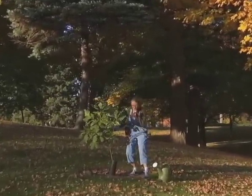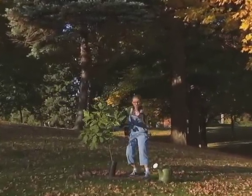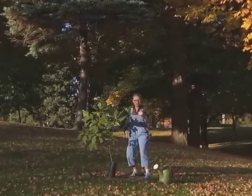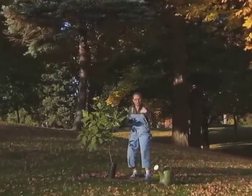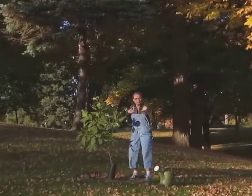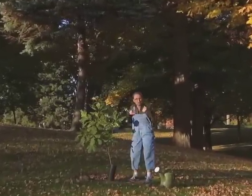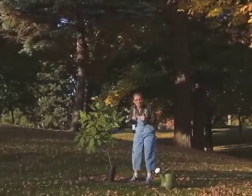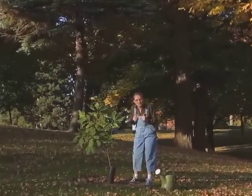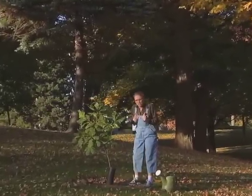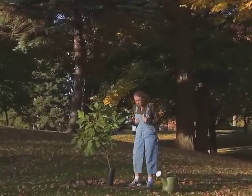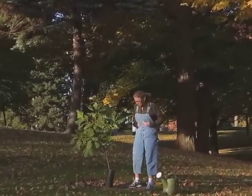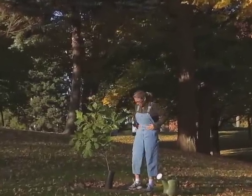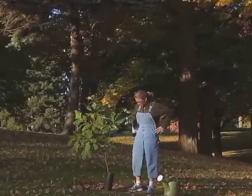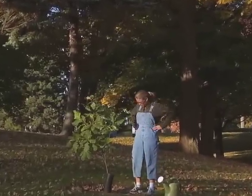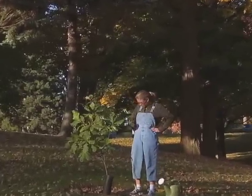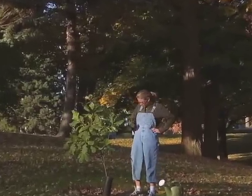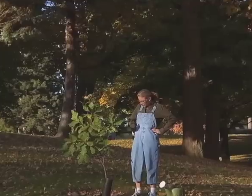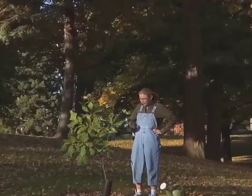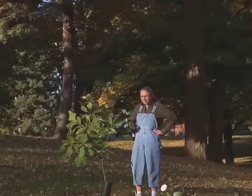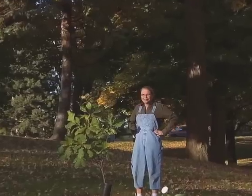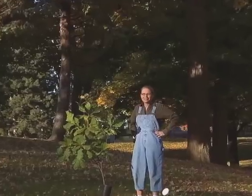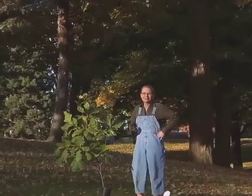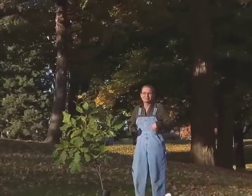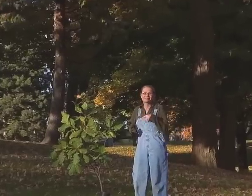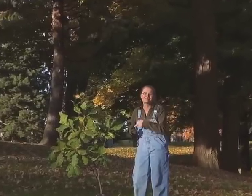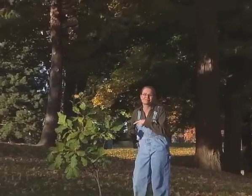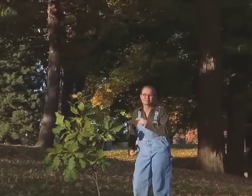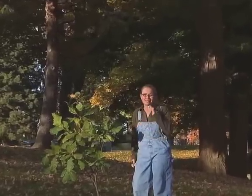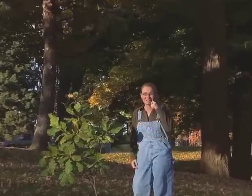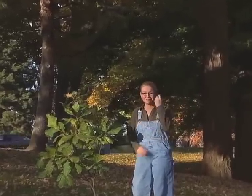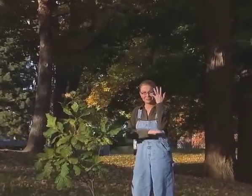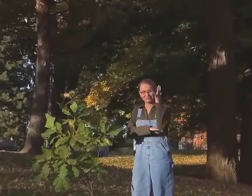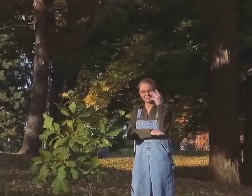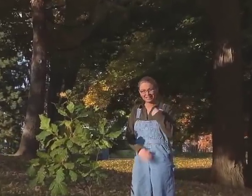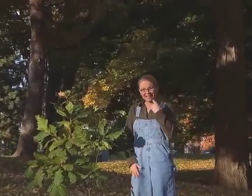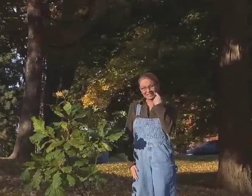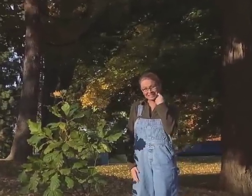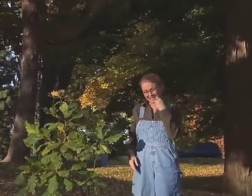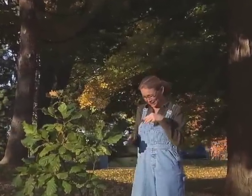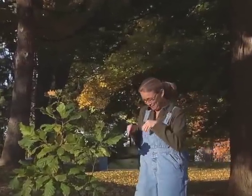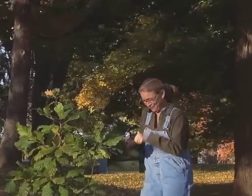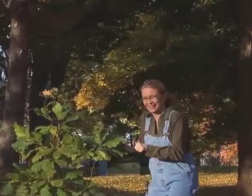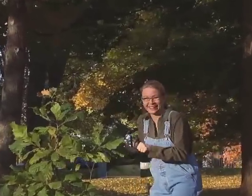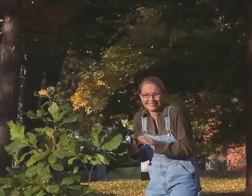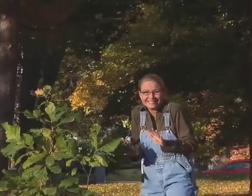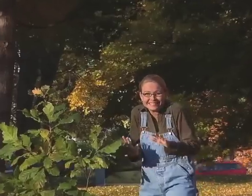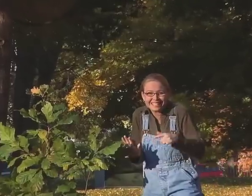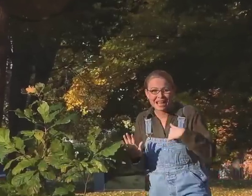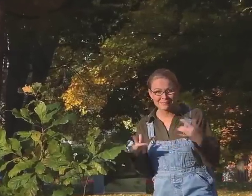WOW I'M TIRED. I JUST PLANTED THIS APPLE TREE.